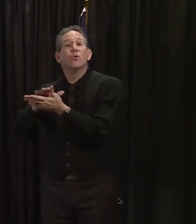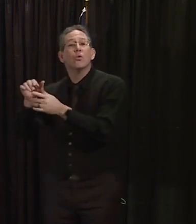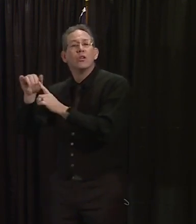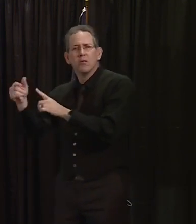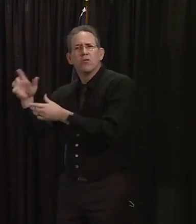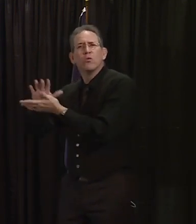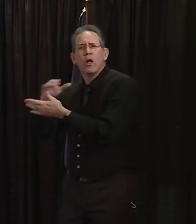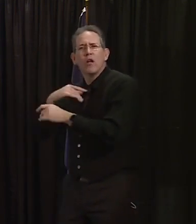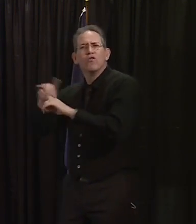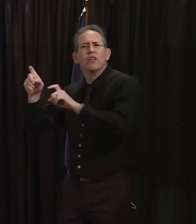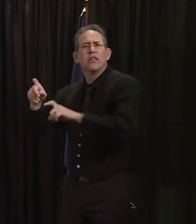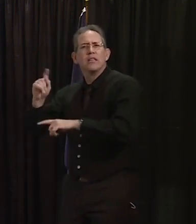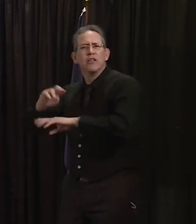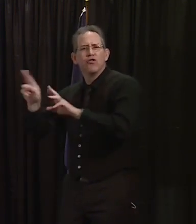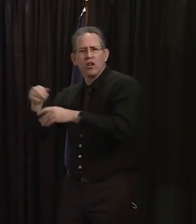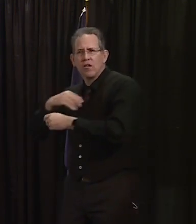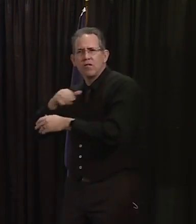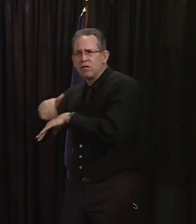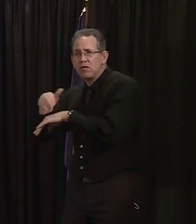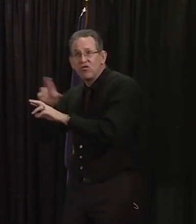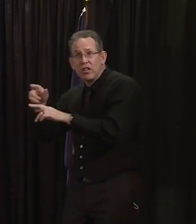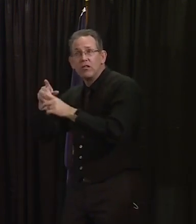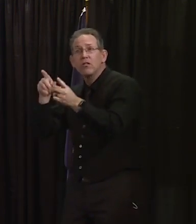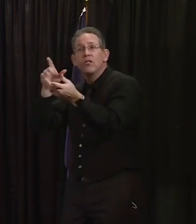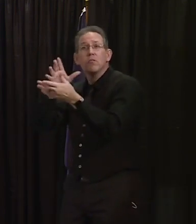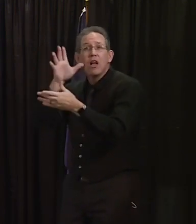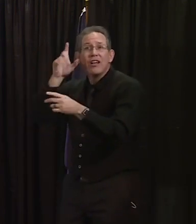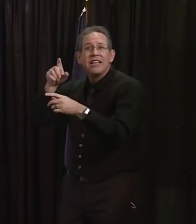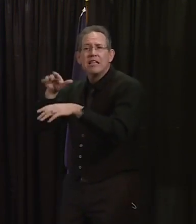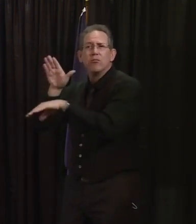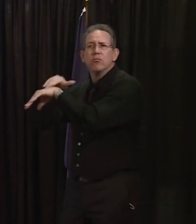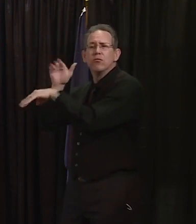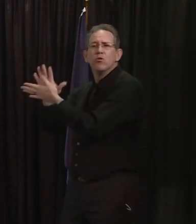As we also announced last week. Childcare programs will now be eligible